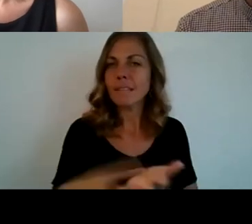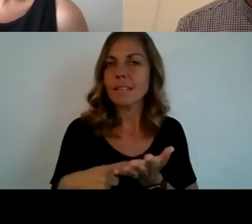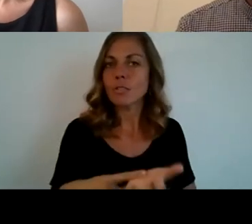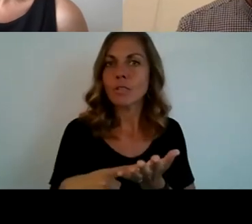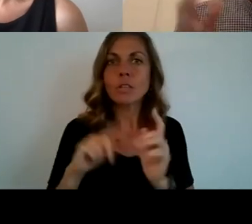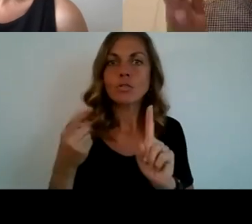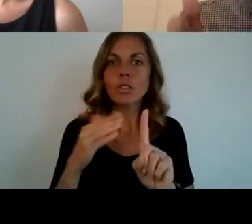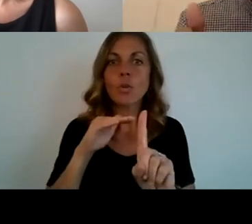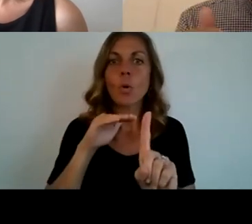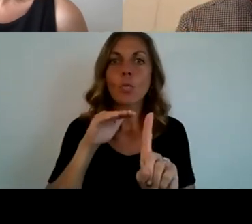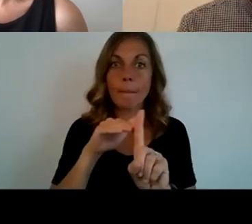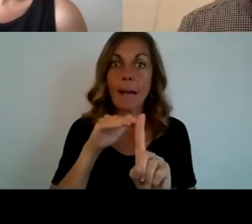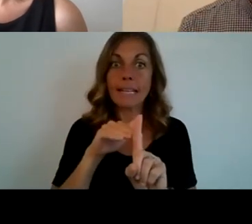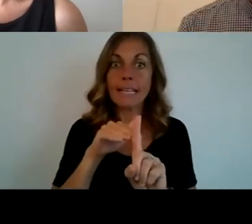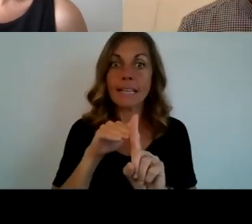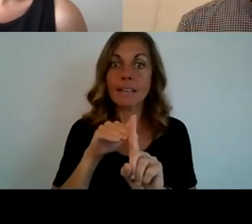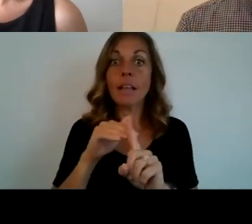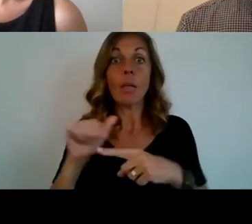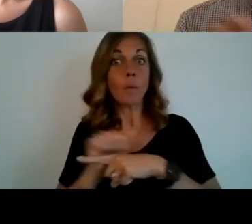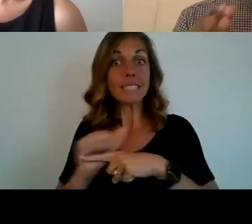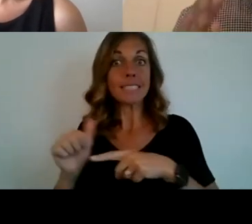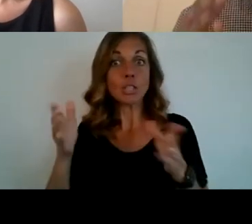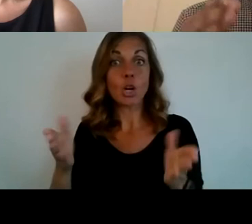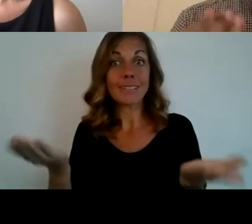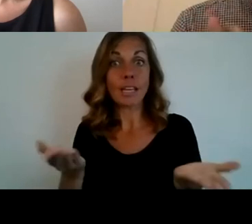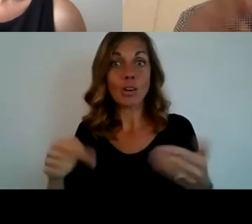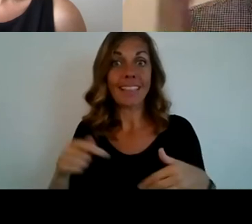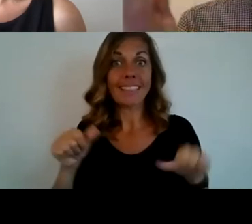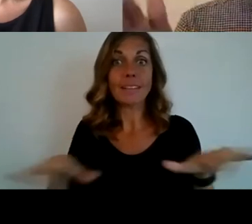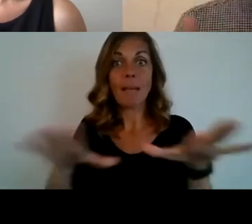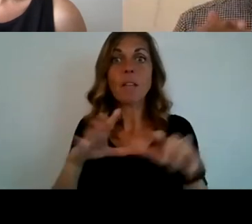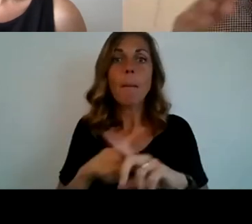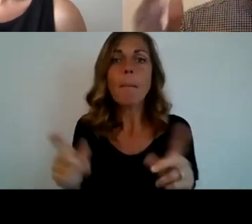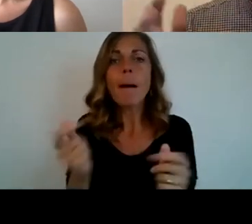not only the practitioners in the space, but others in the other parts of the organization